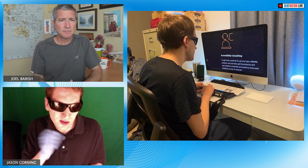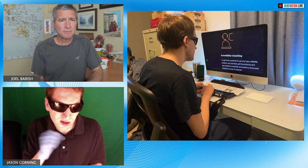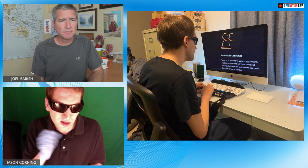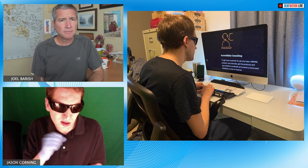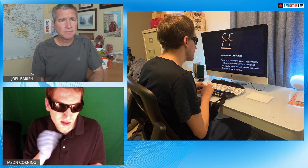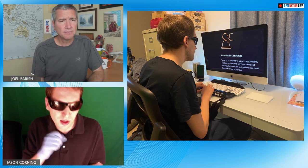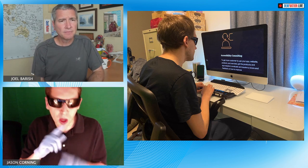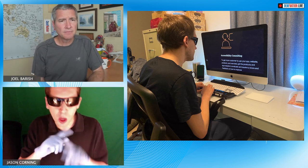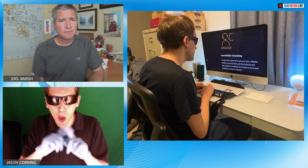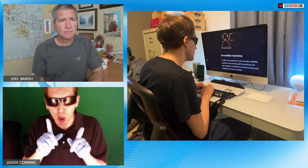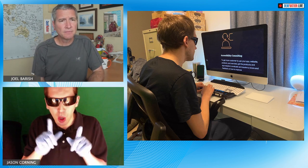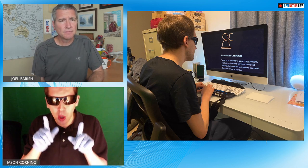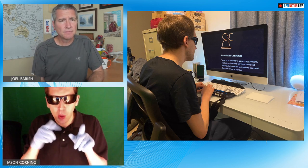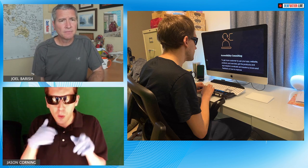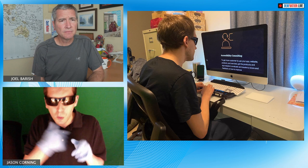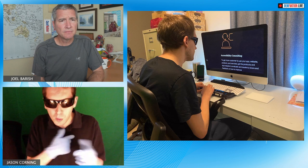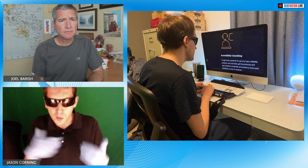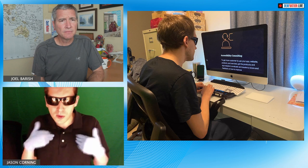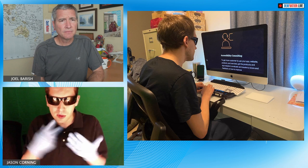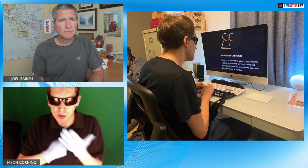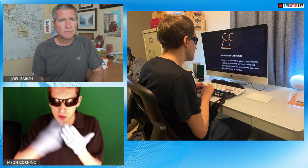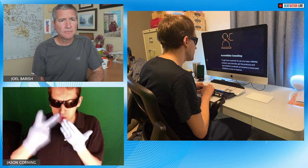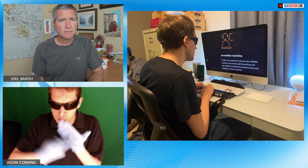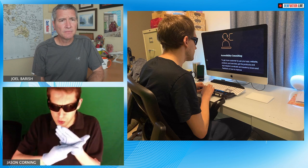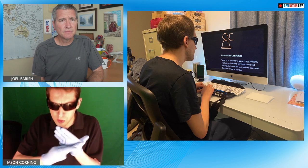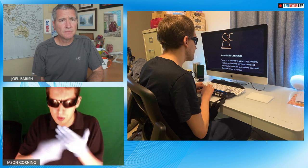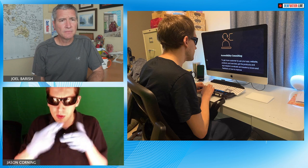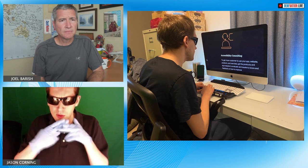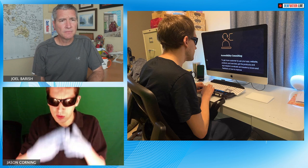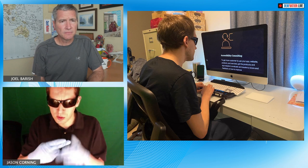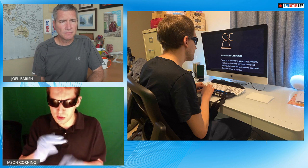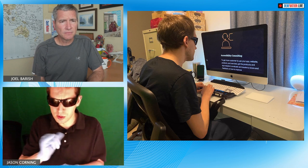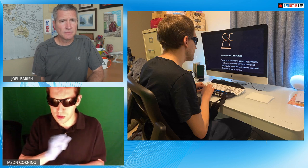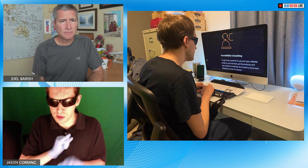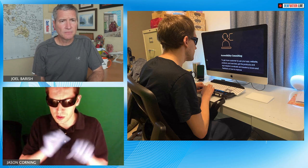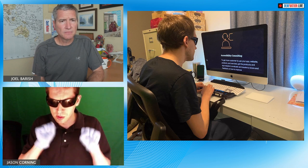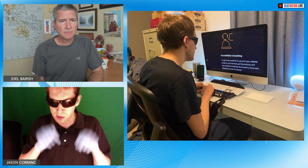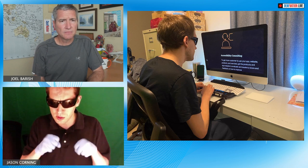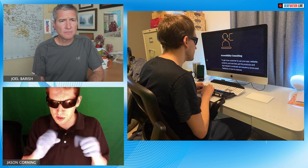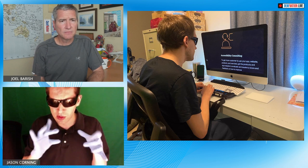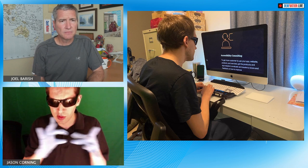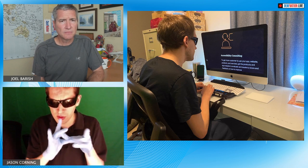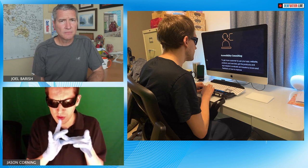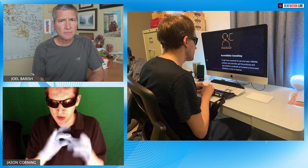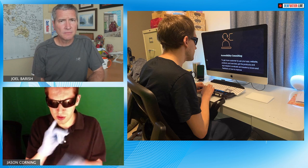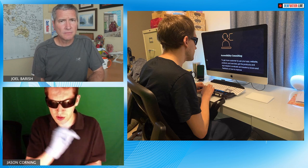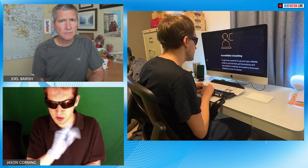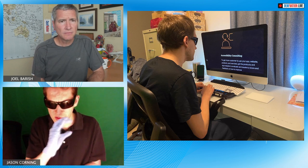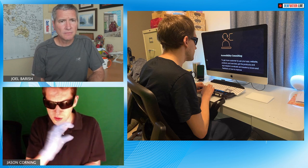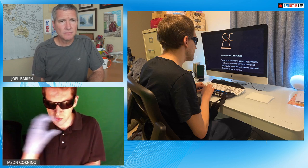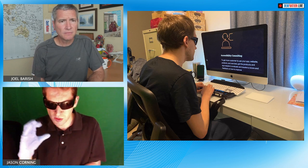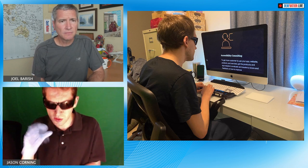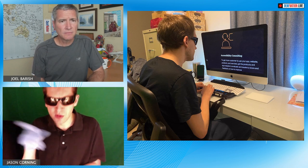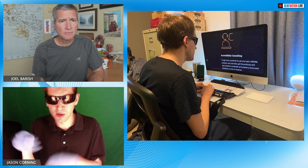yes that is right, we have a program called ICanConnect (ICC)